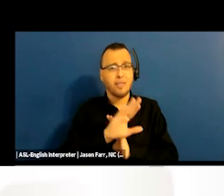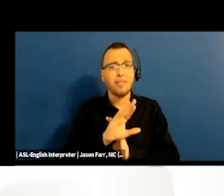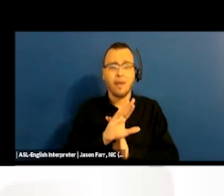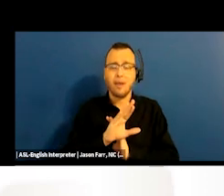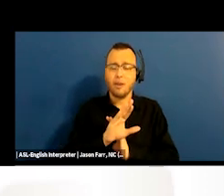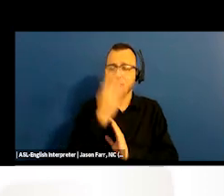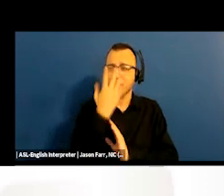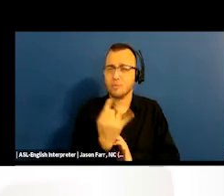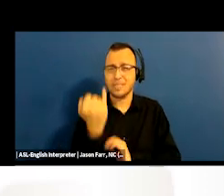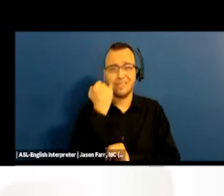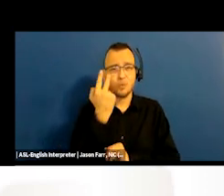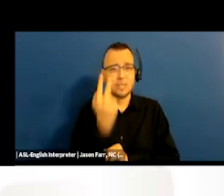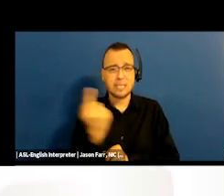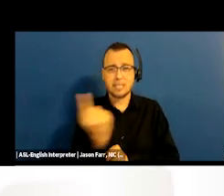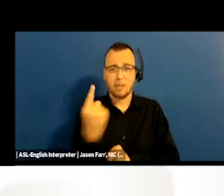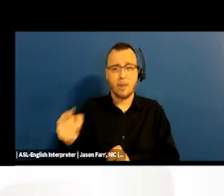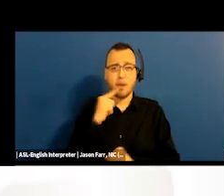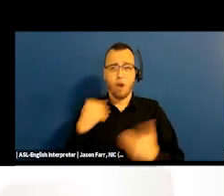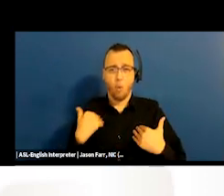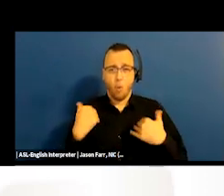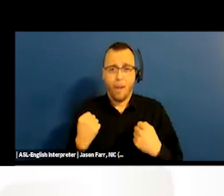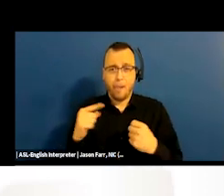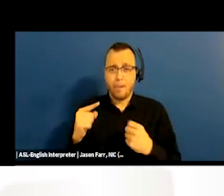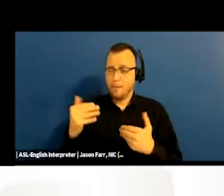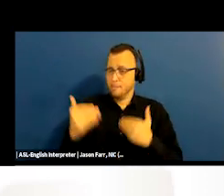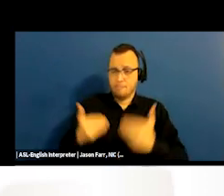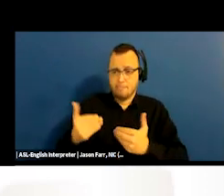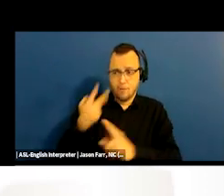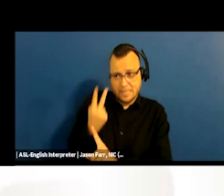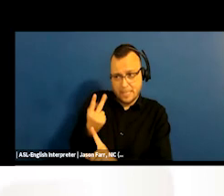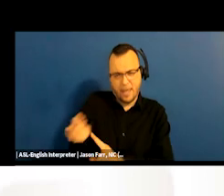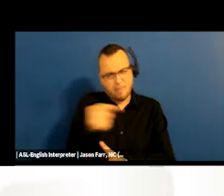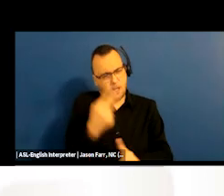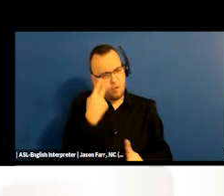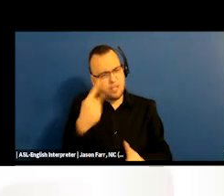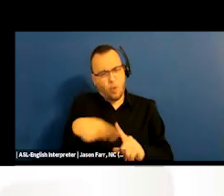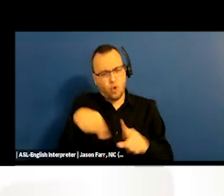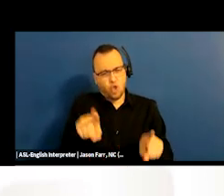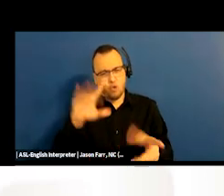and kind of build that rapport, especially if you're working with different individuals in the indigent population,